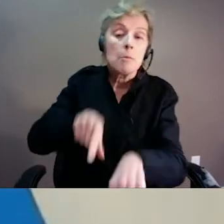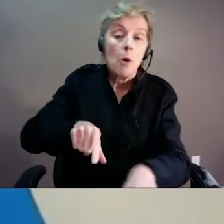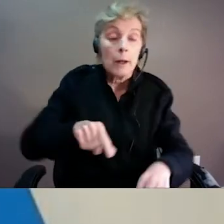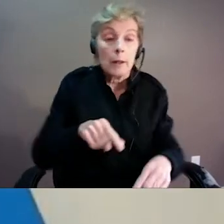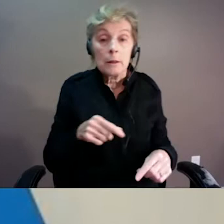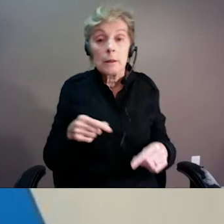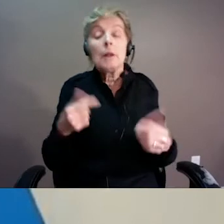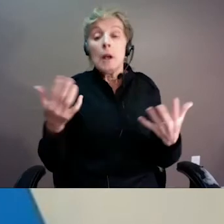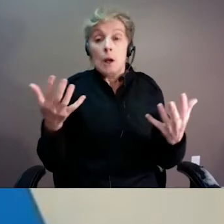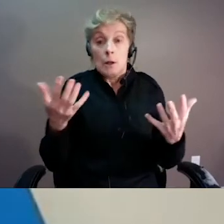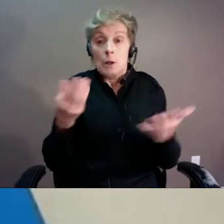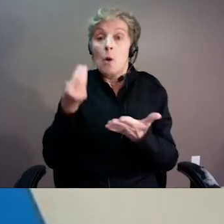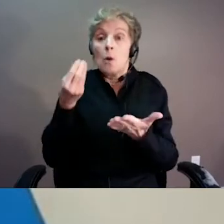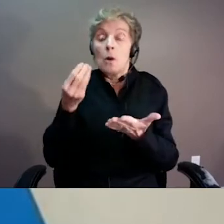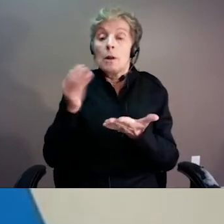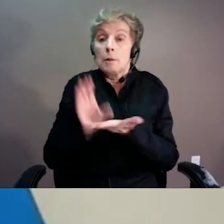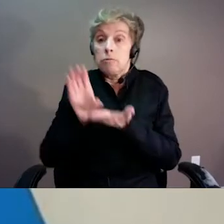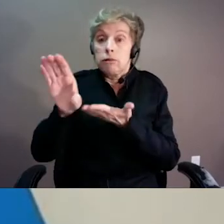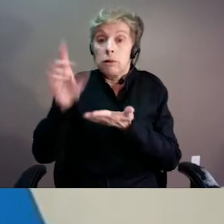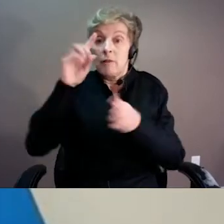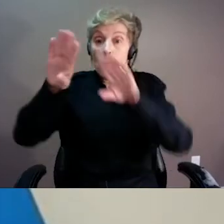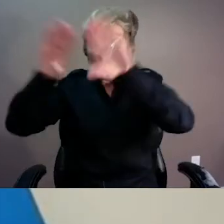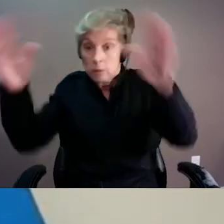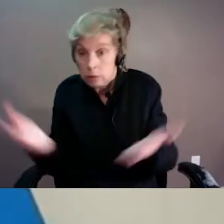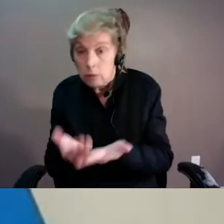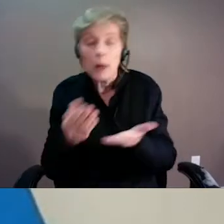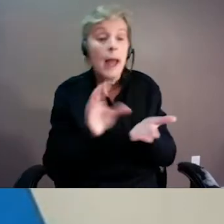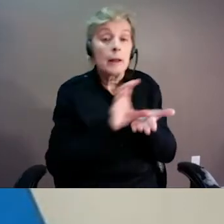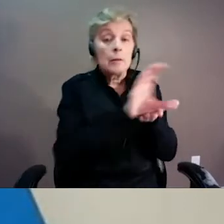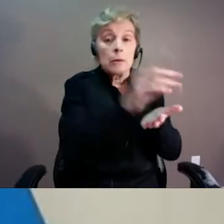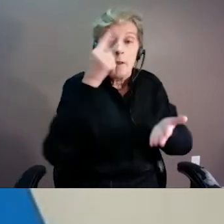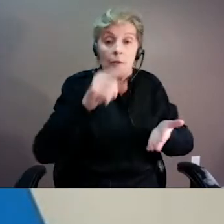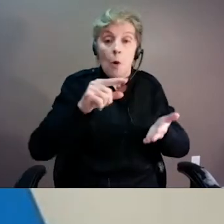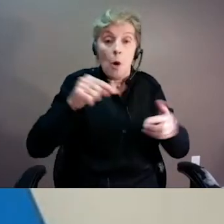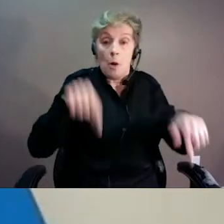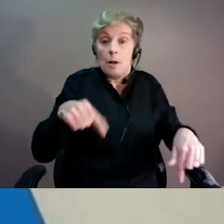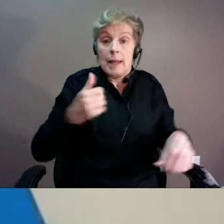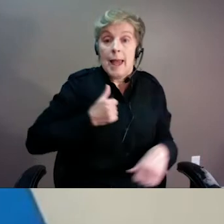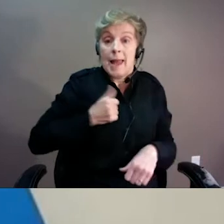to do this, so we would need to do it at home as well. So, I think I'll leave my answer to that